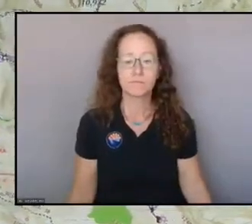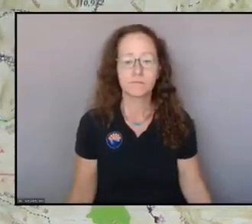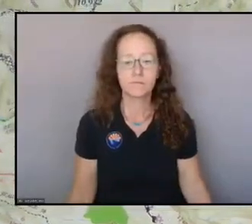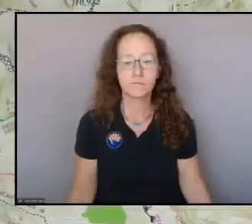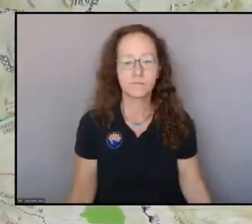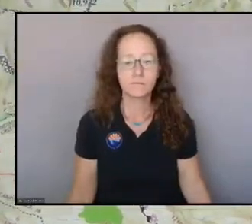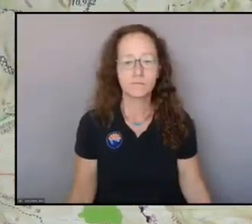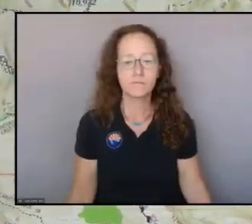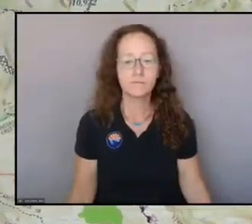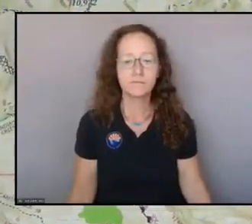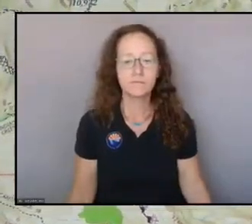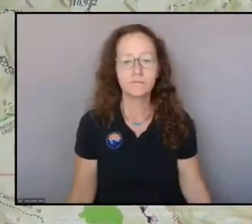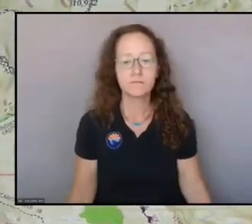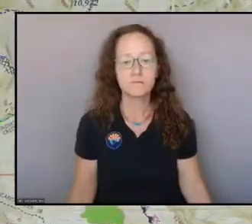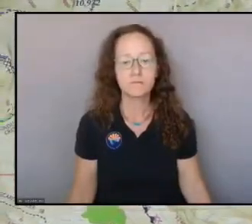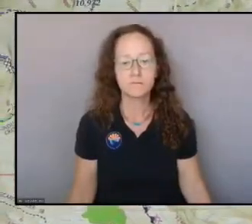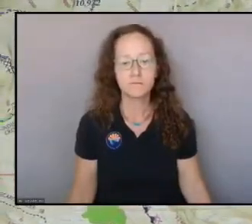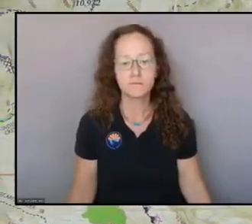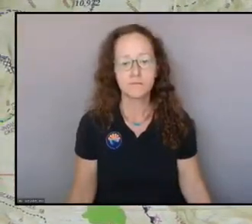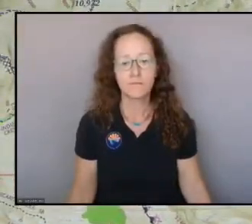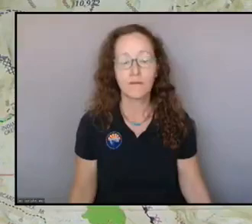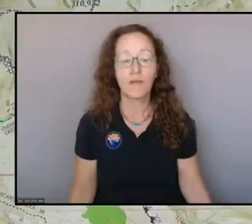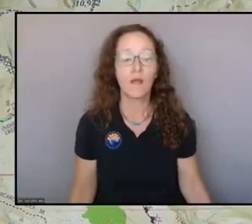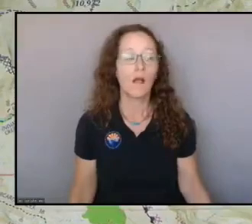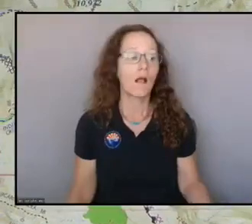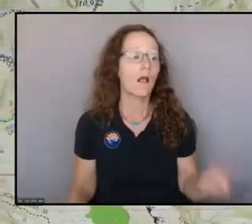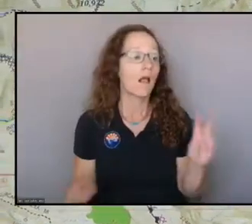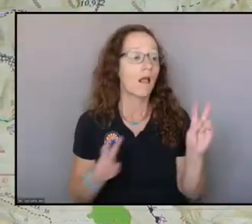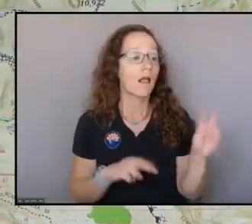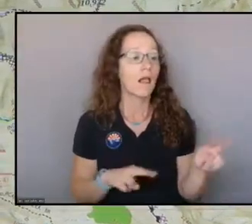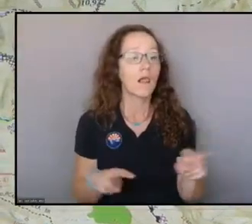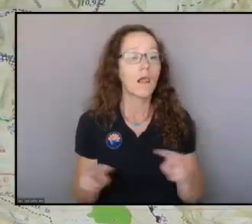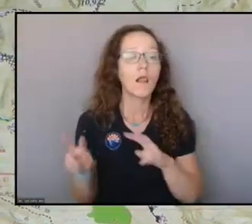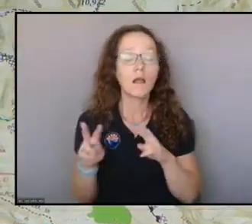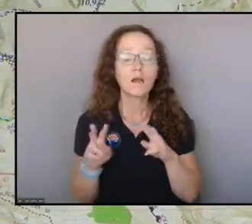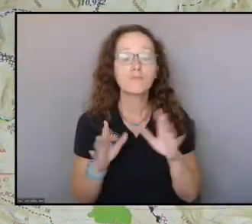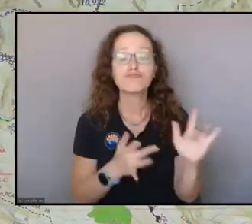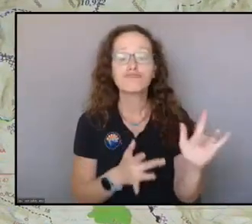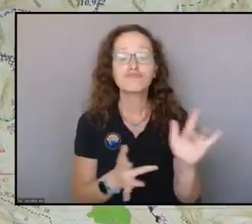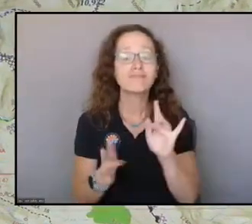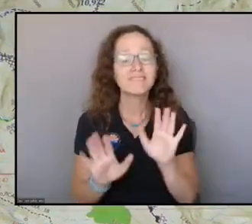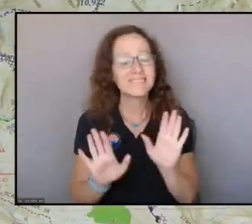SO WE'D LIKE TO SEE IF THE SIGHT SEERS COULD JUST HOLD OFF A WHILE.